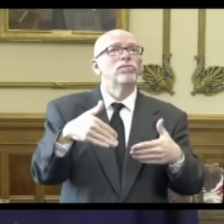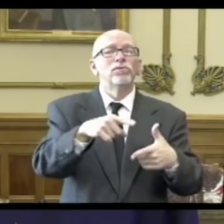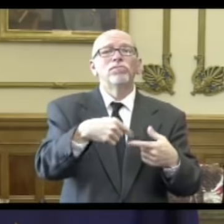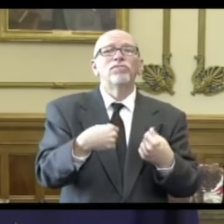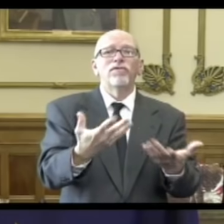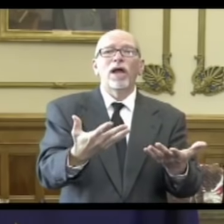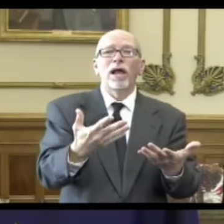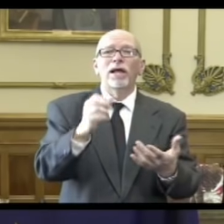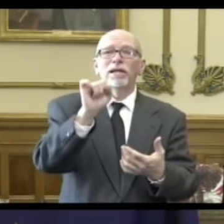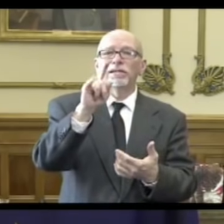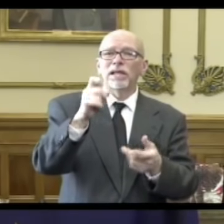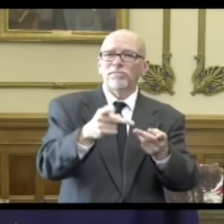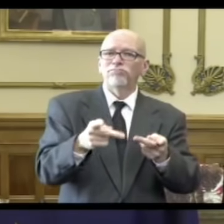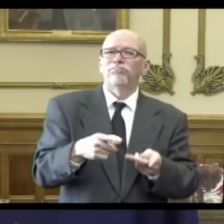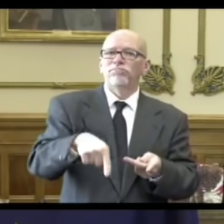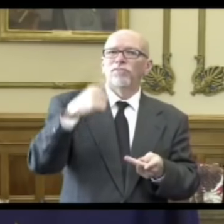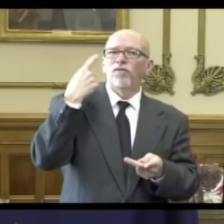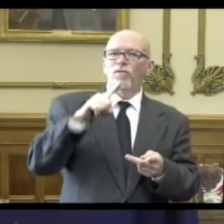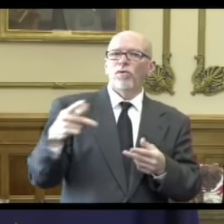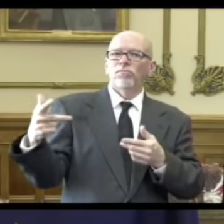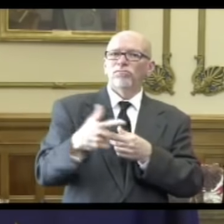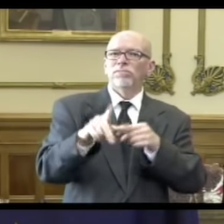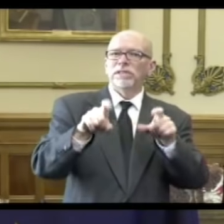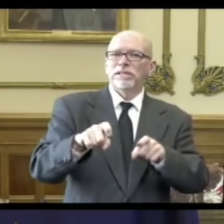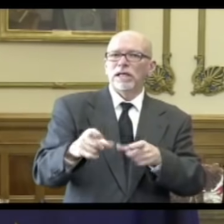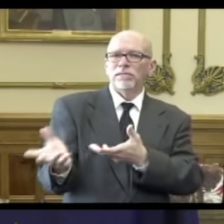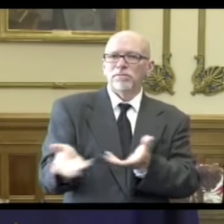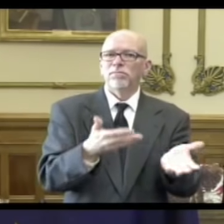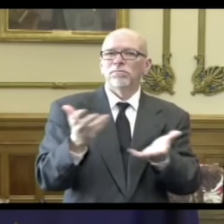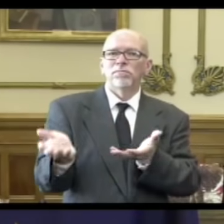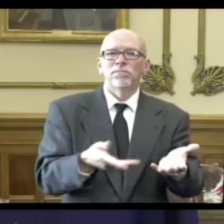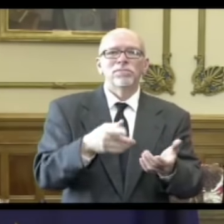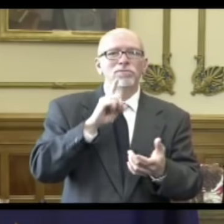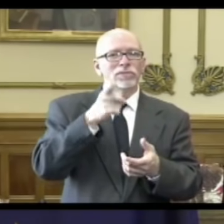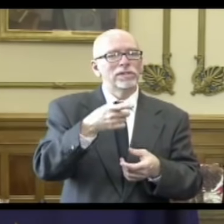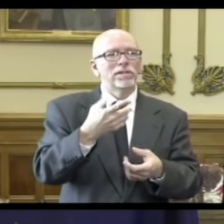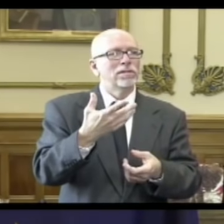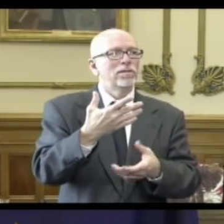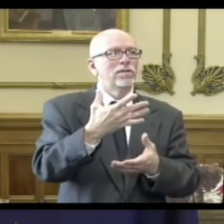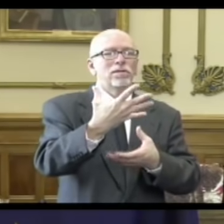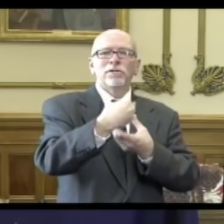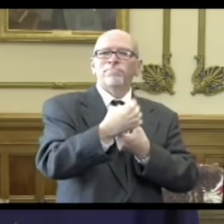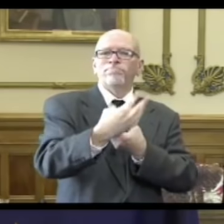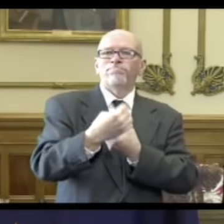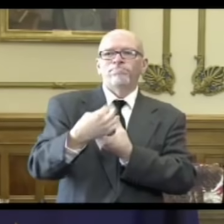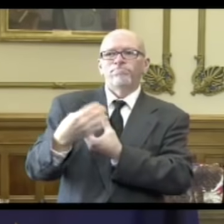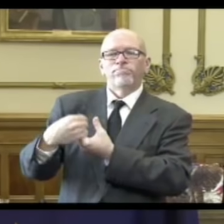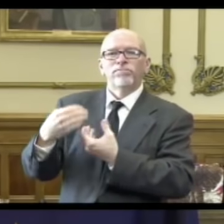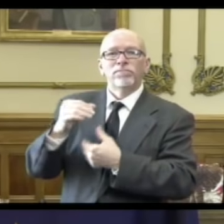WAL-MART OR IVY TECH SITES ACROSS THE MARYVILLE HIGH